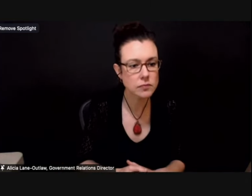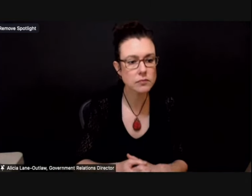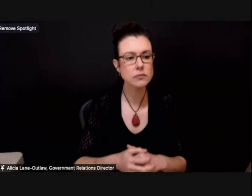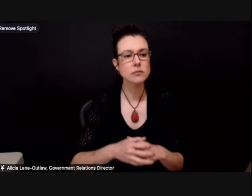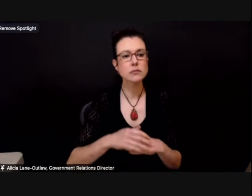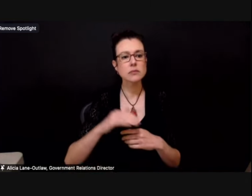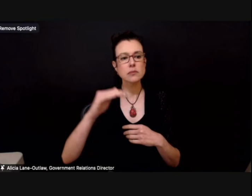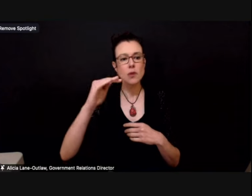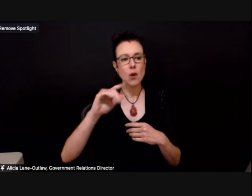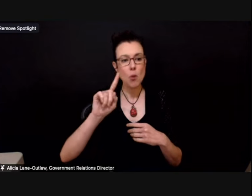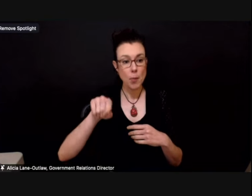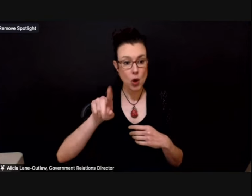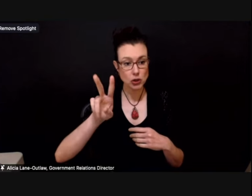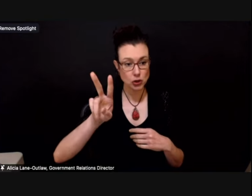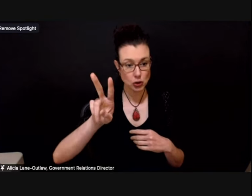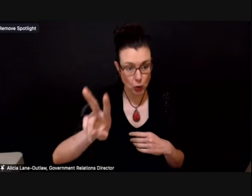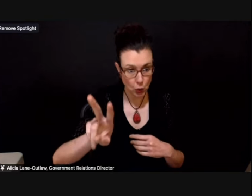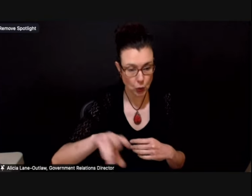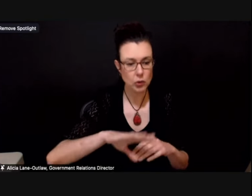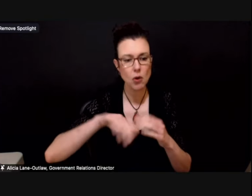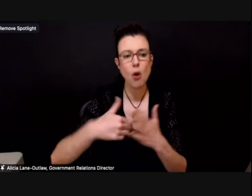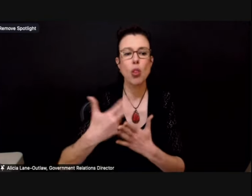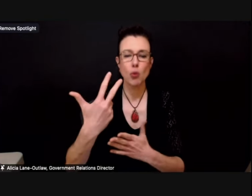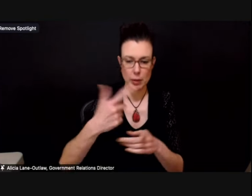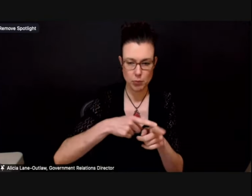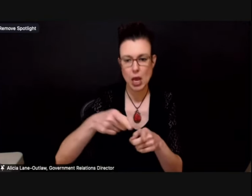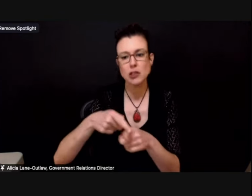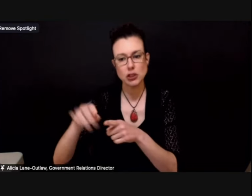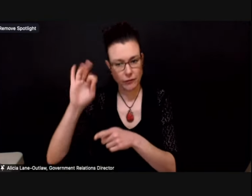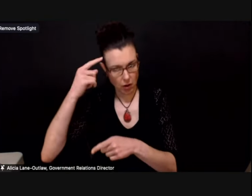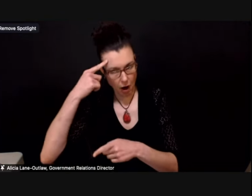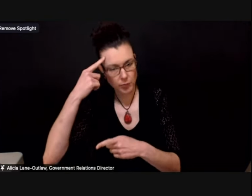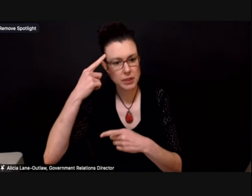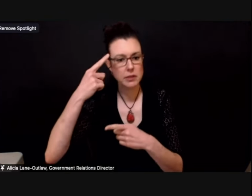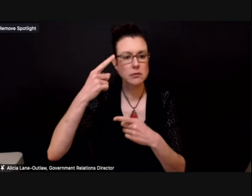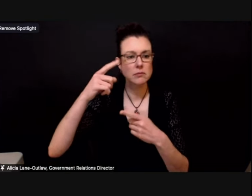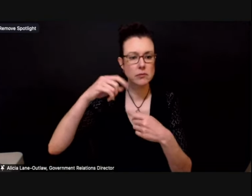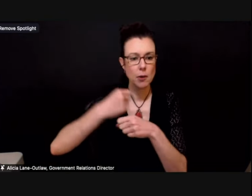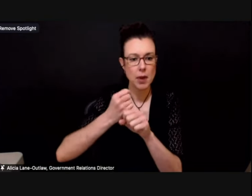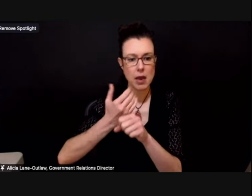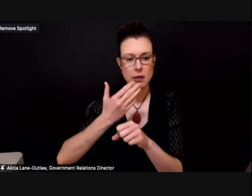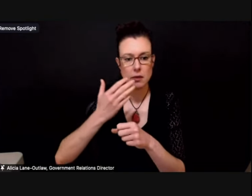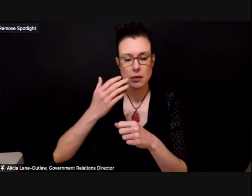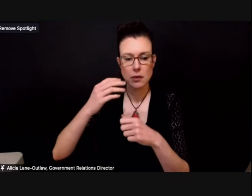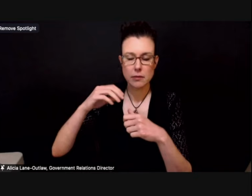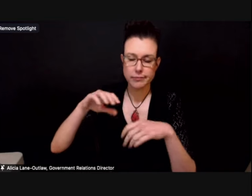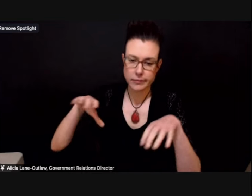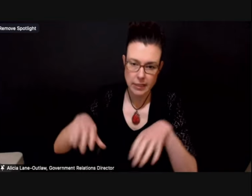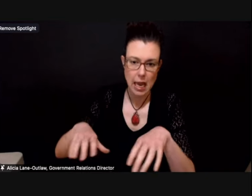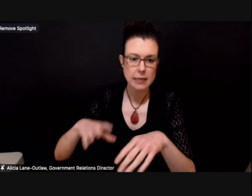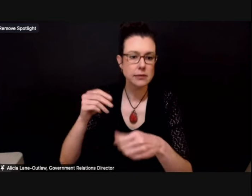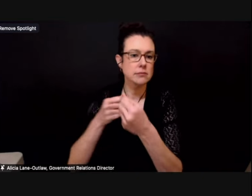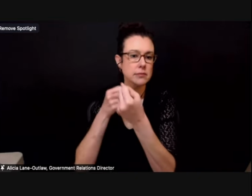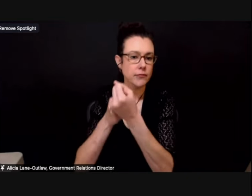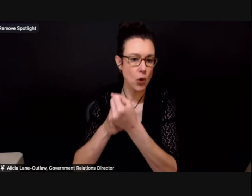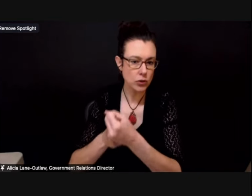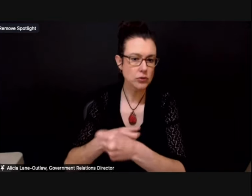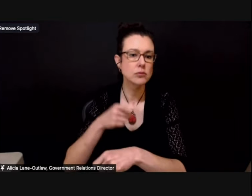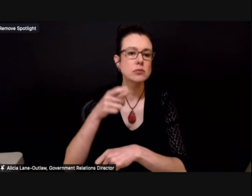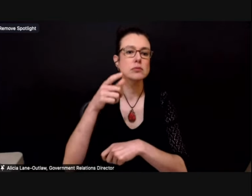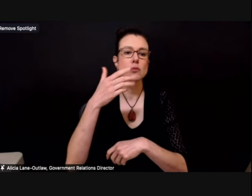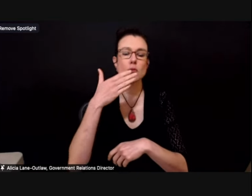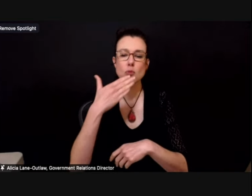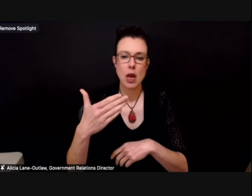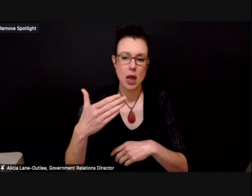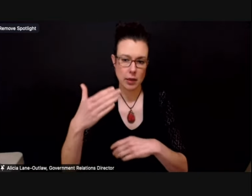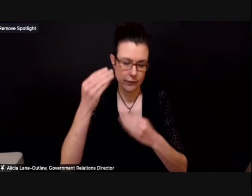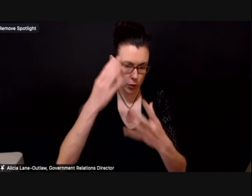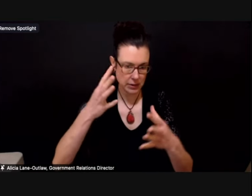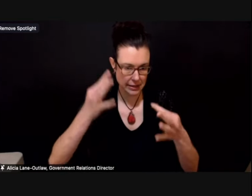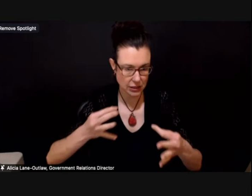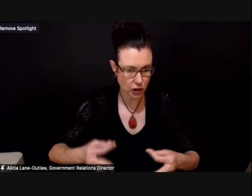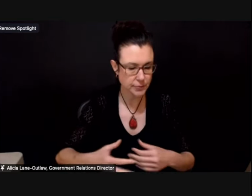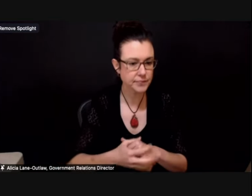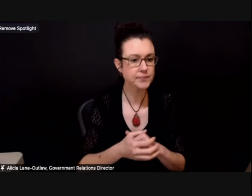1.2 All three branches of state government make, enact, and enforce well-informed decisions.